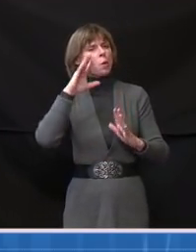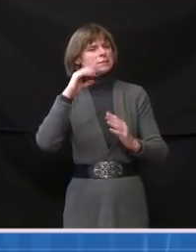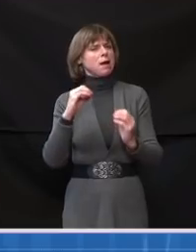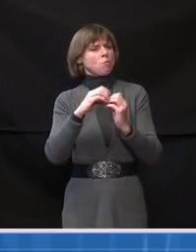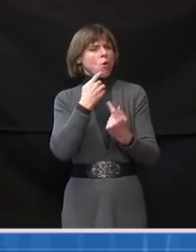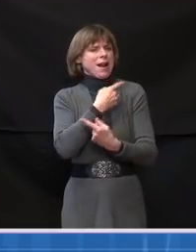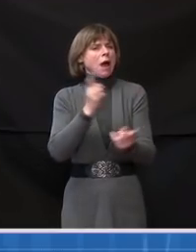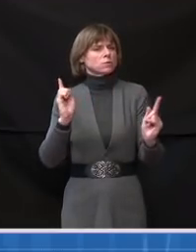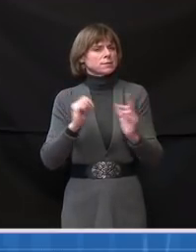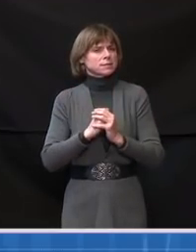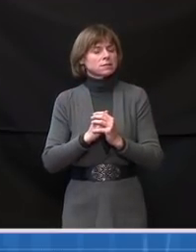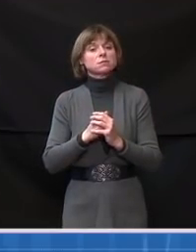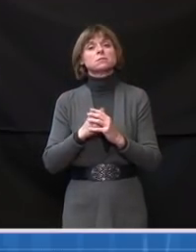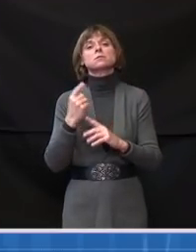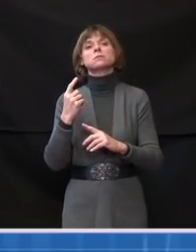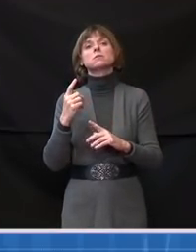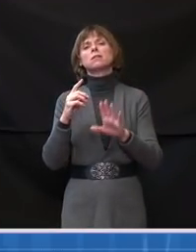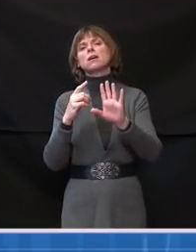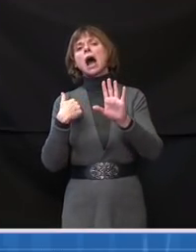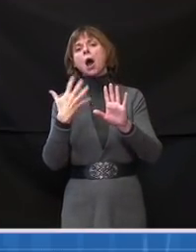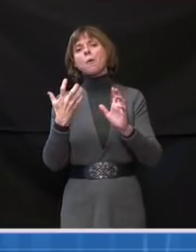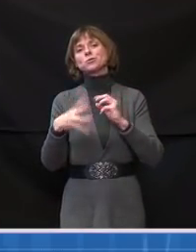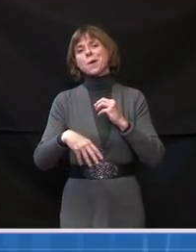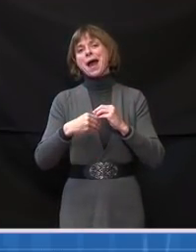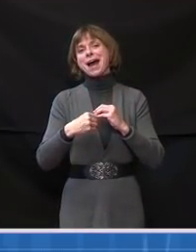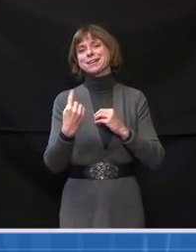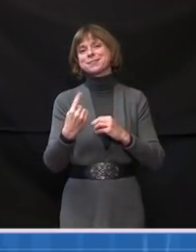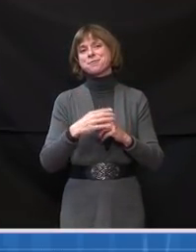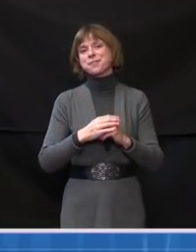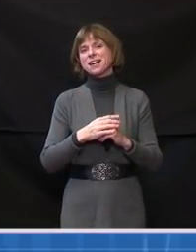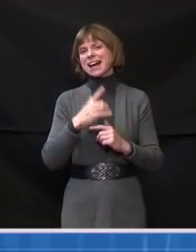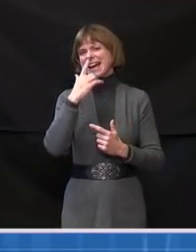Mr. Zients: I think one thing I’d add there is: It’s an interesting hub-and-spoke model,